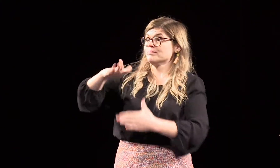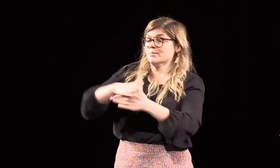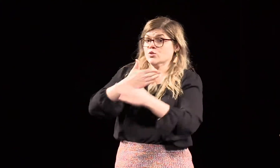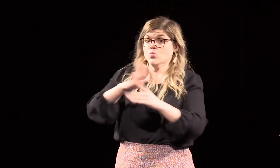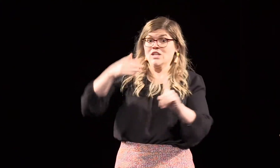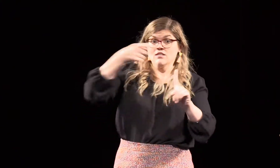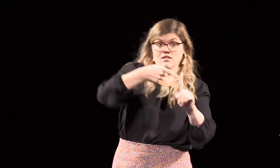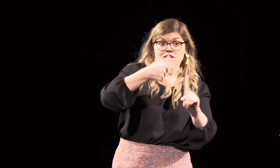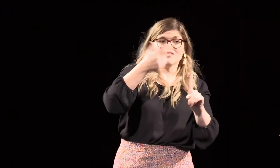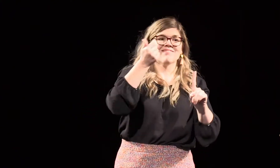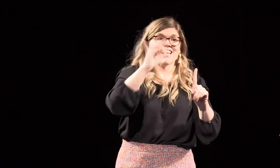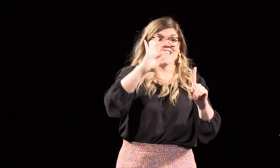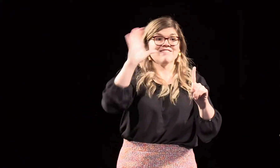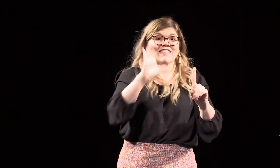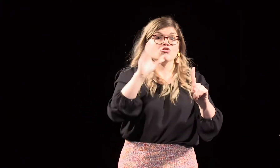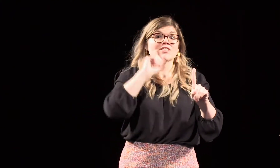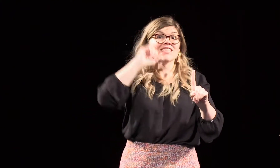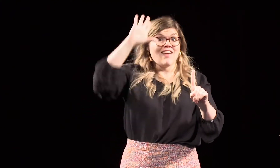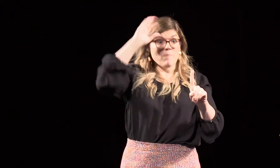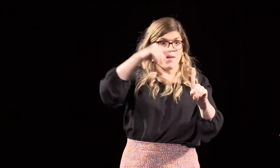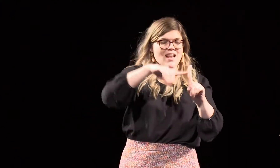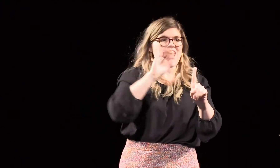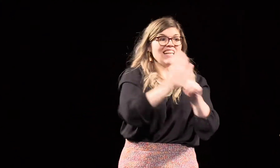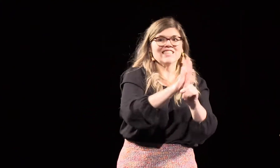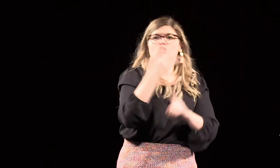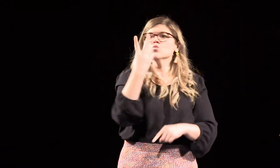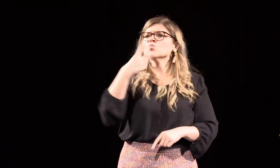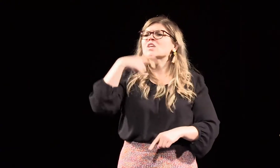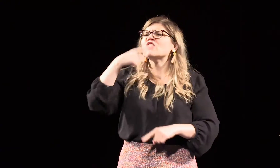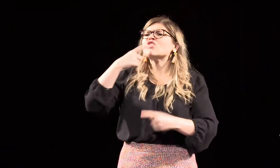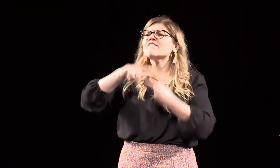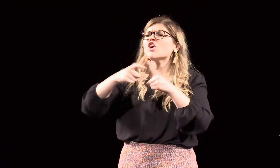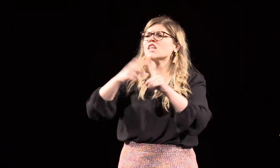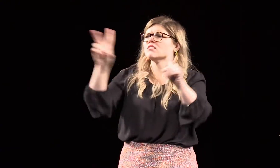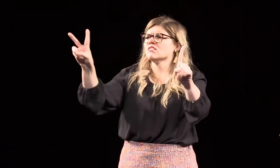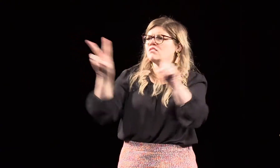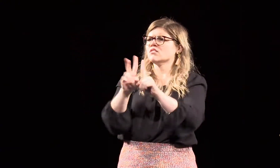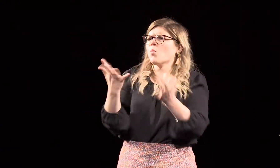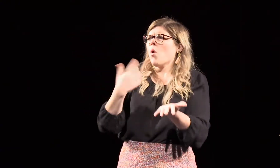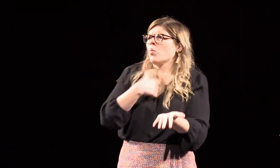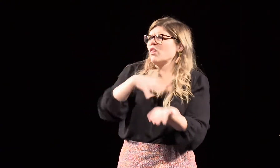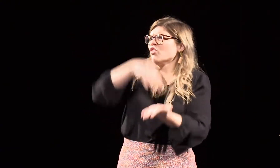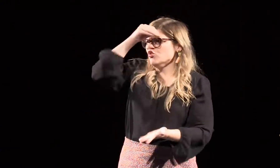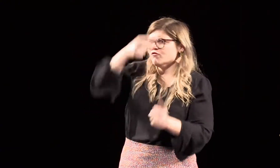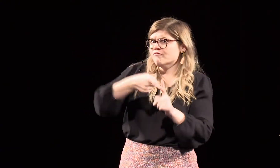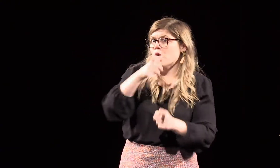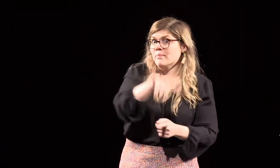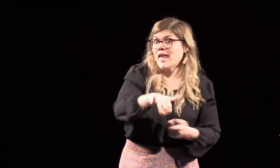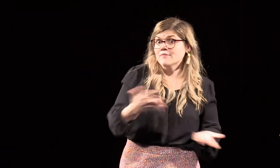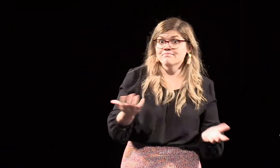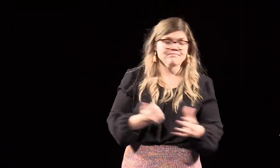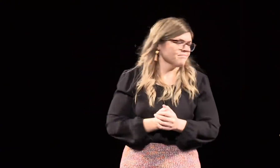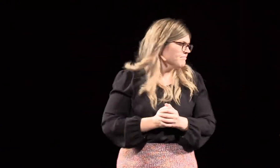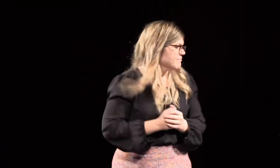My presentation is on a 19th-century friendship between two hearing people and a deaf person